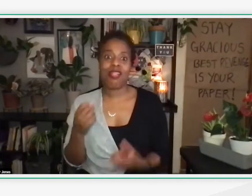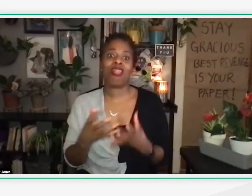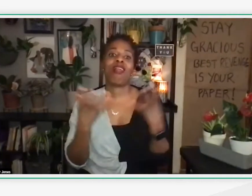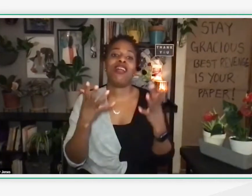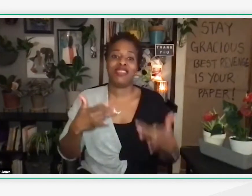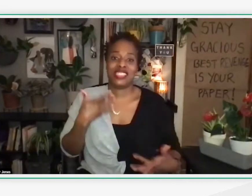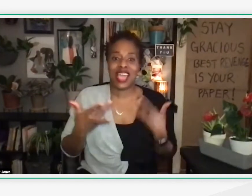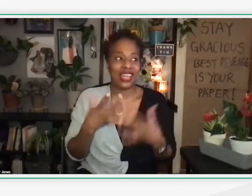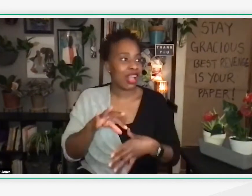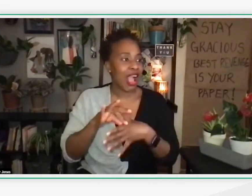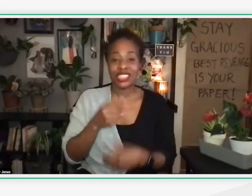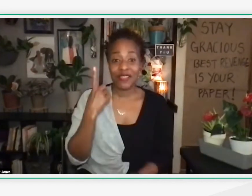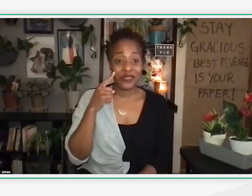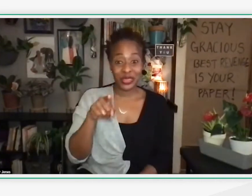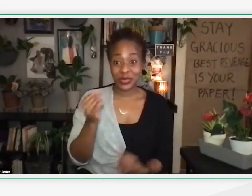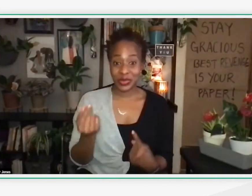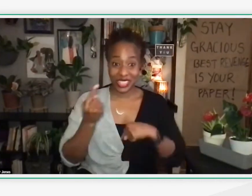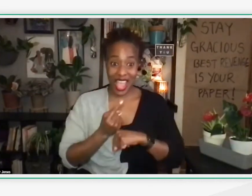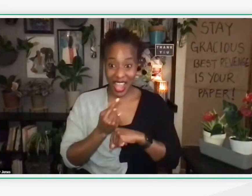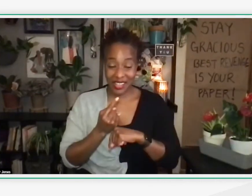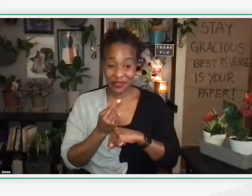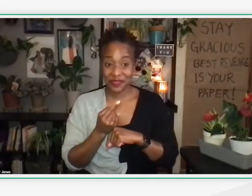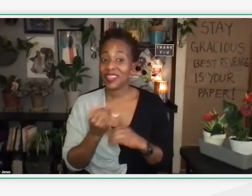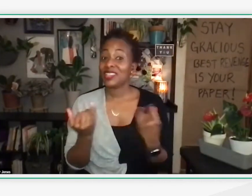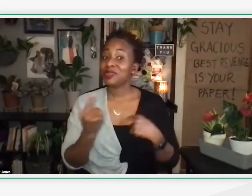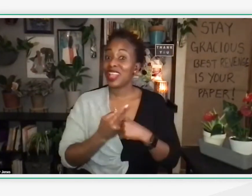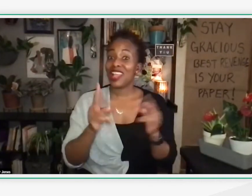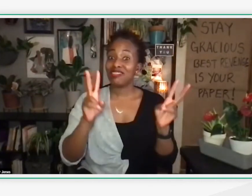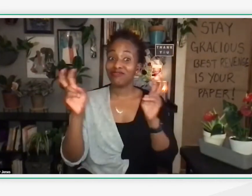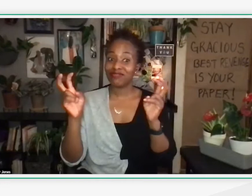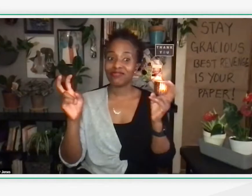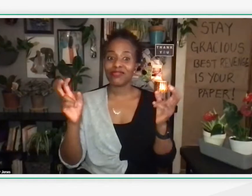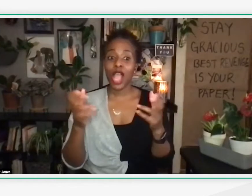for this month's series that's going to be the host. We have a lot of great content,